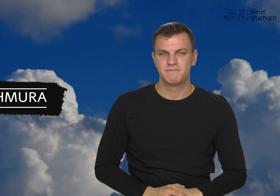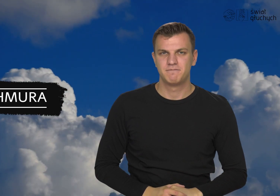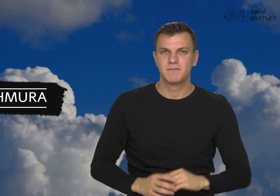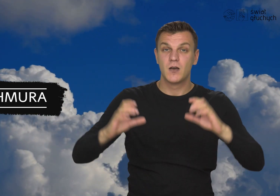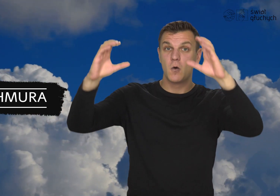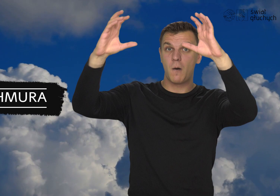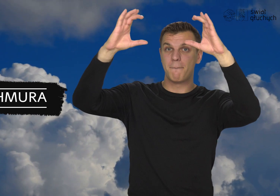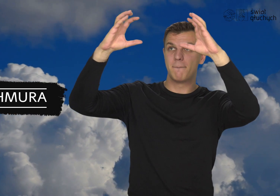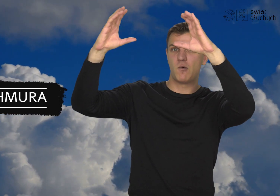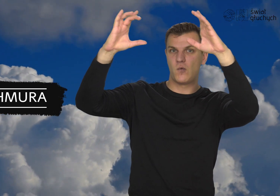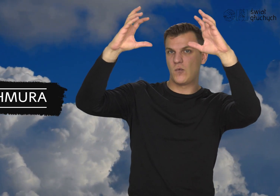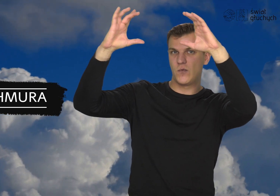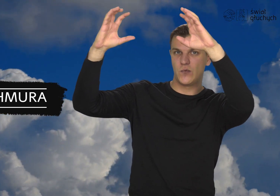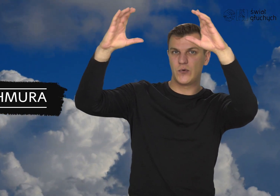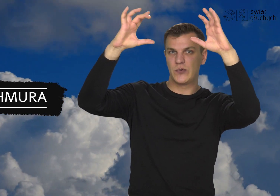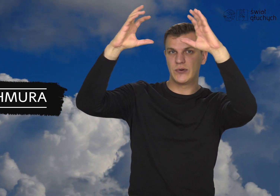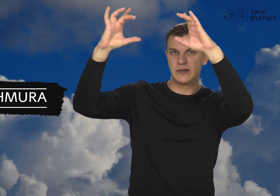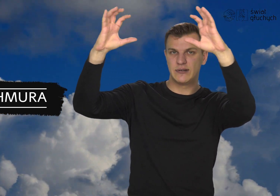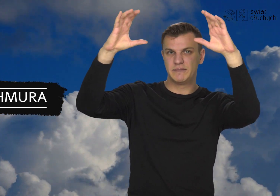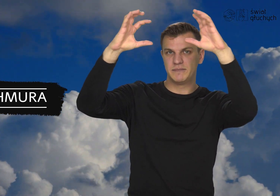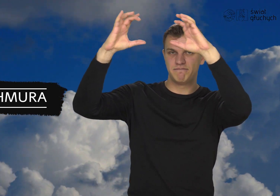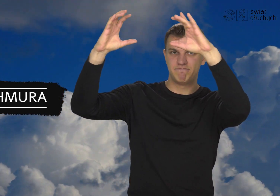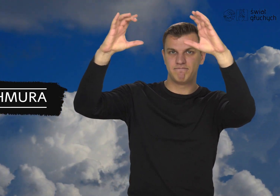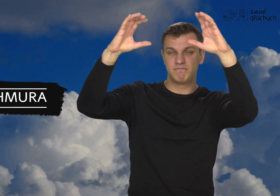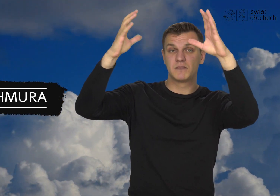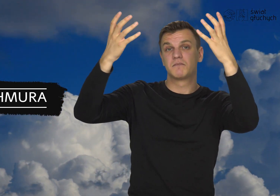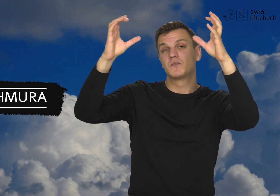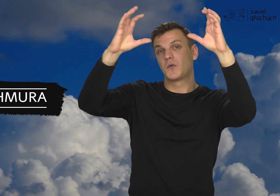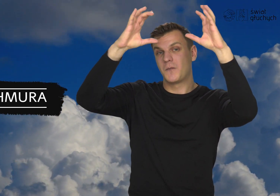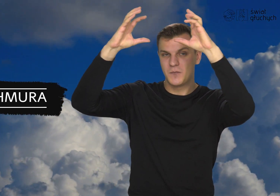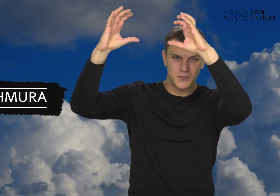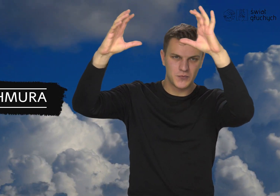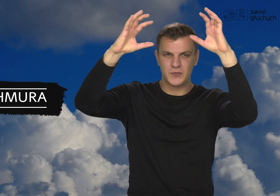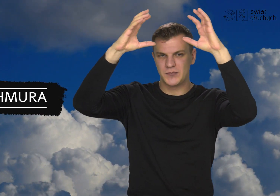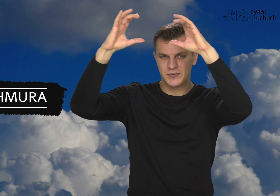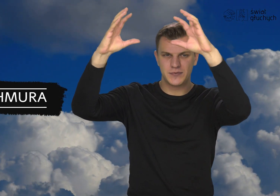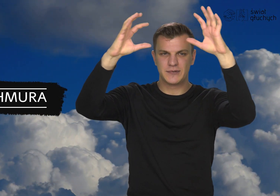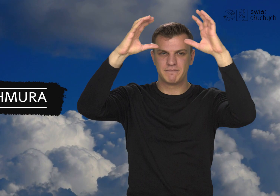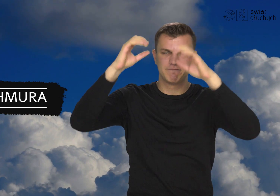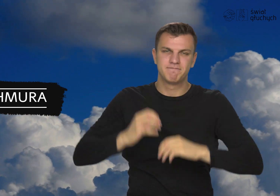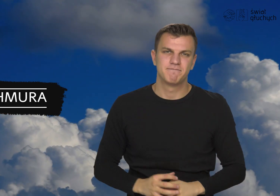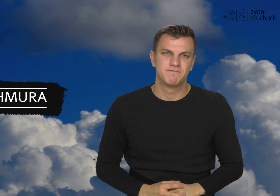CLOUD, CLOUD.